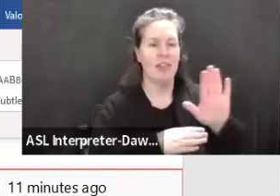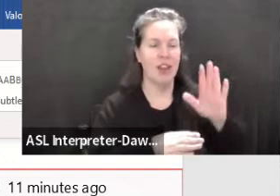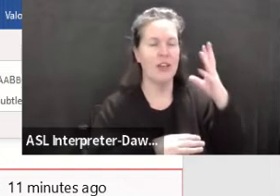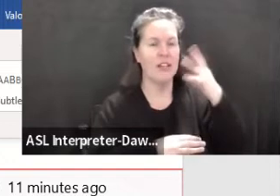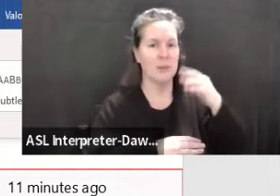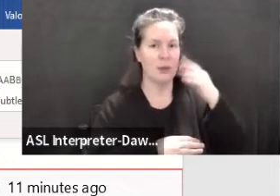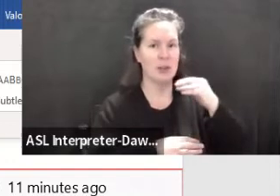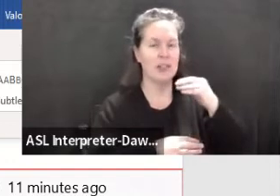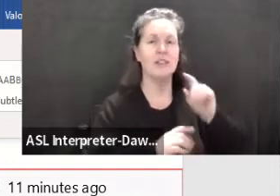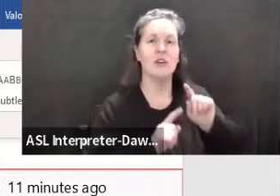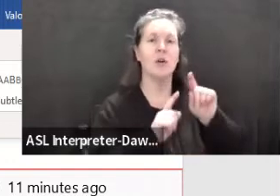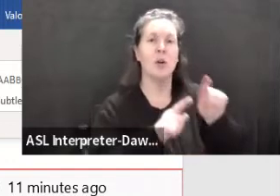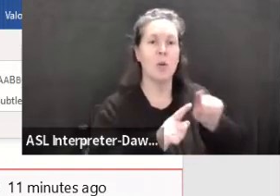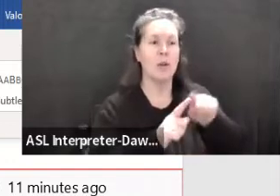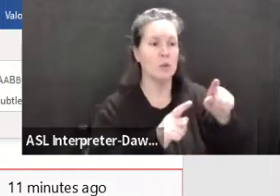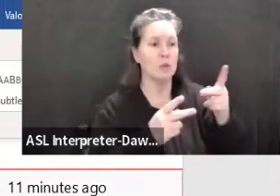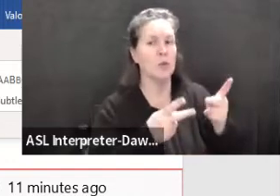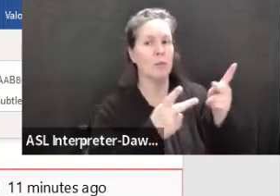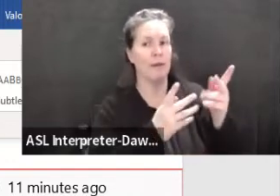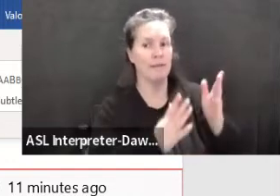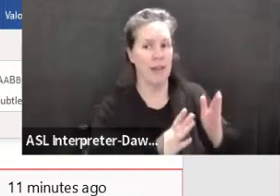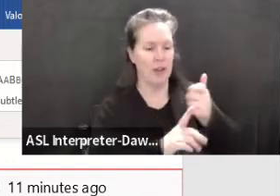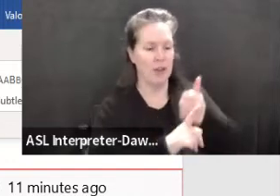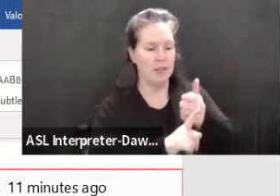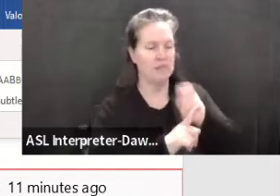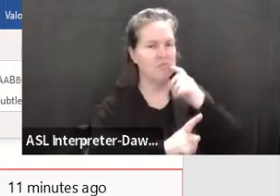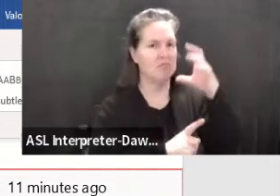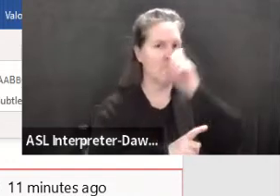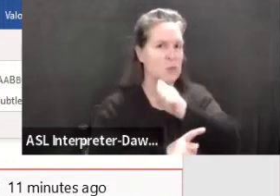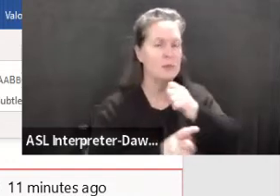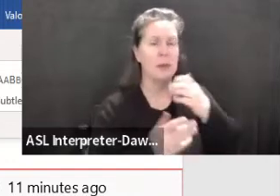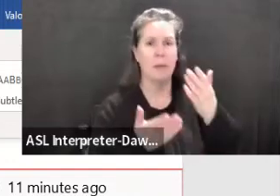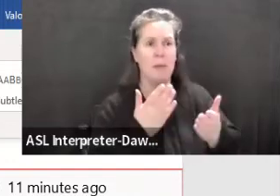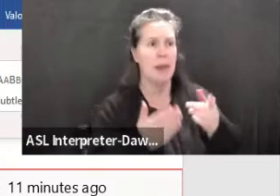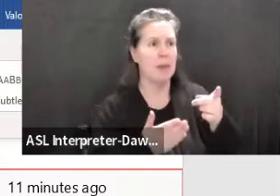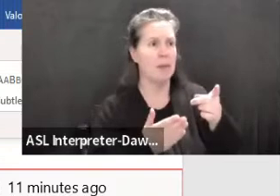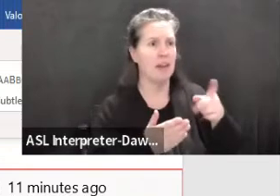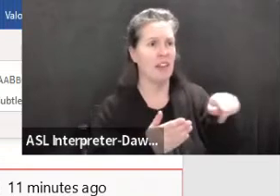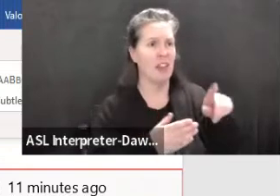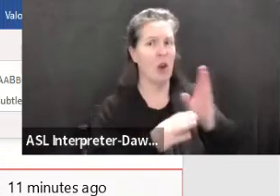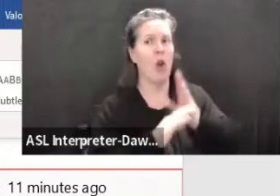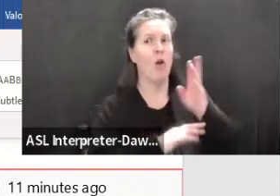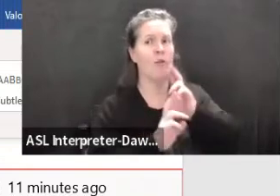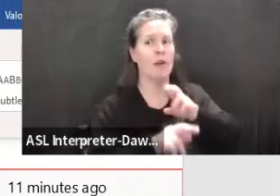going to a provider who assumes that maybe they're all overreacting because of the color of their skin,